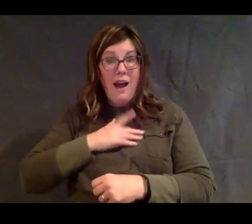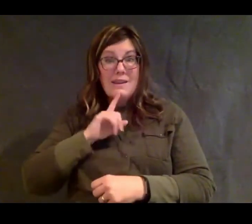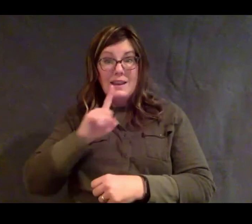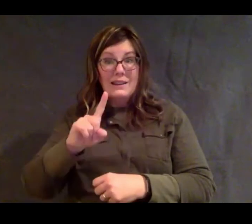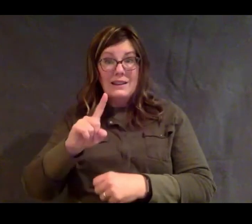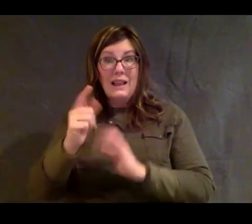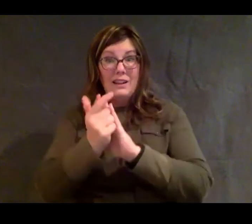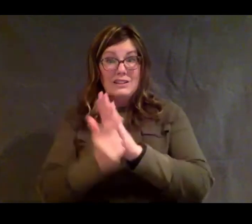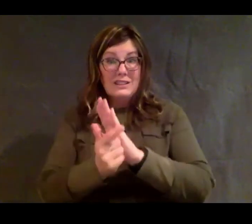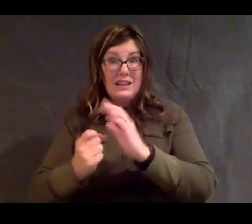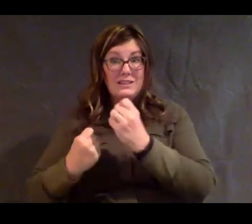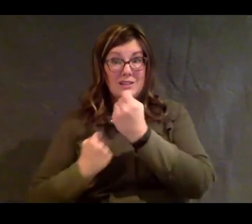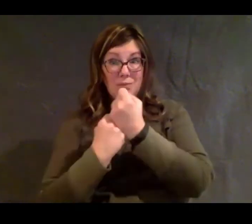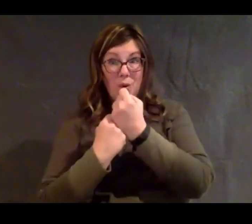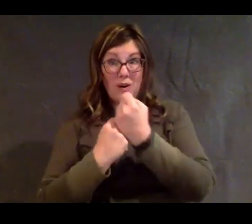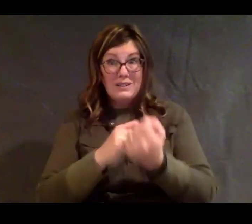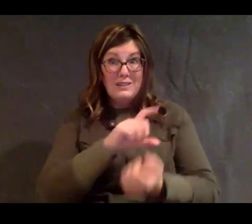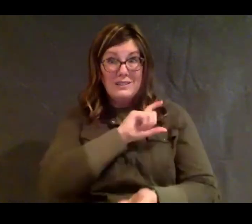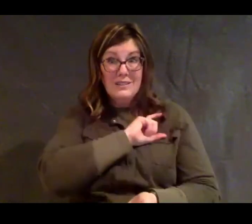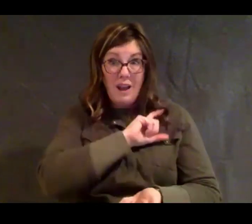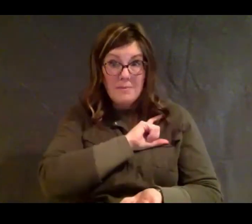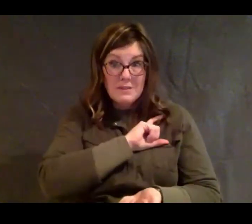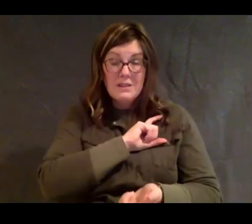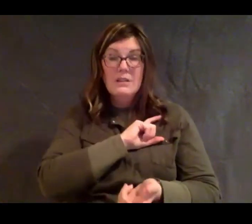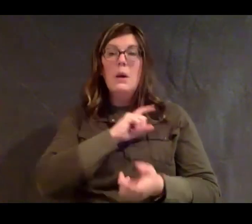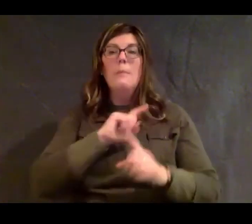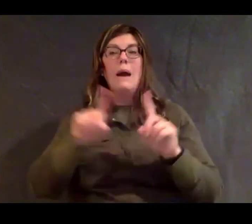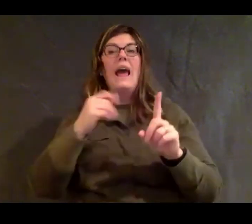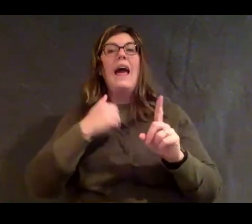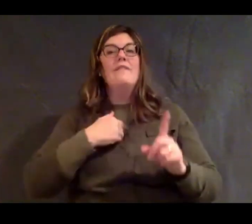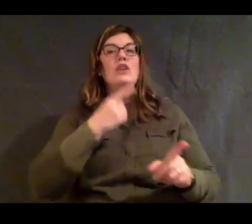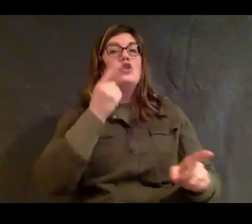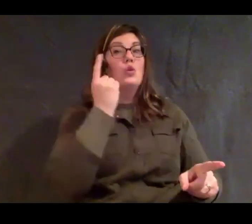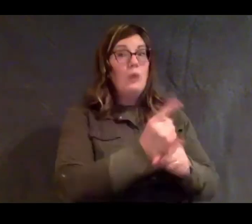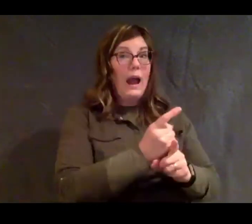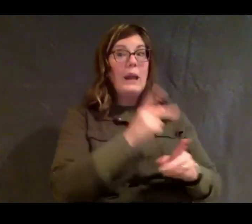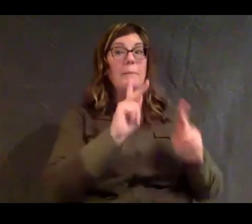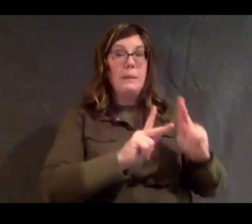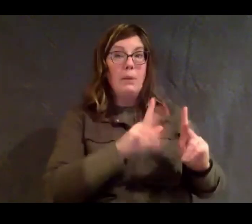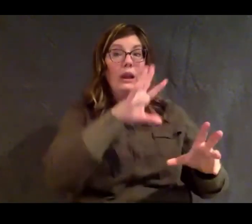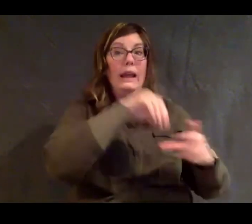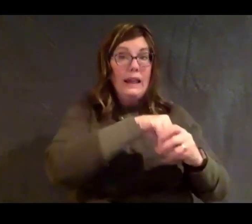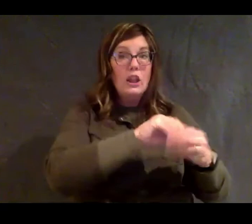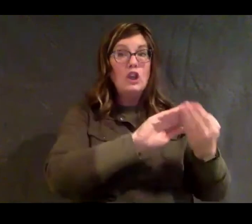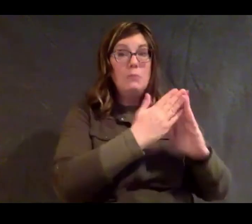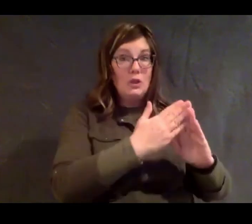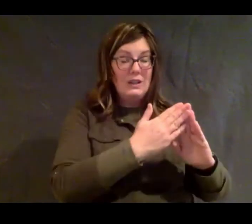is about making sure we have the right people in our communities doing the work we have